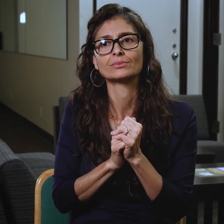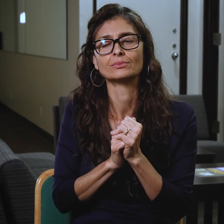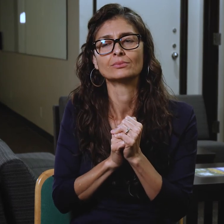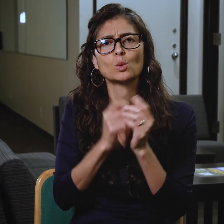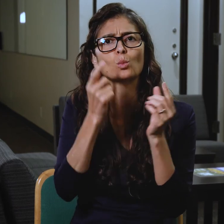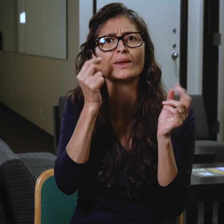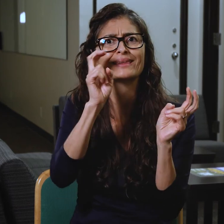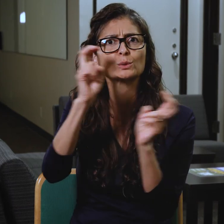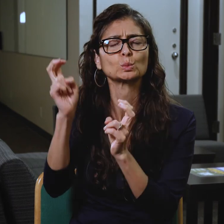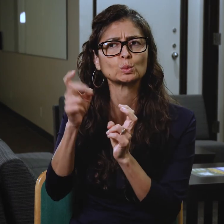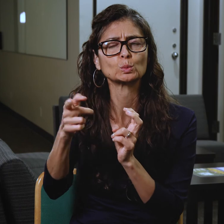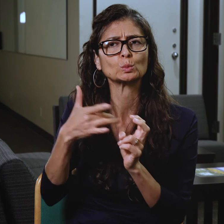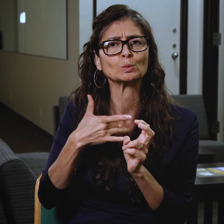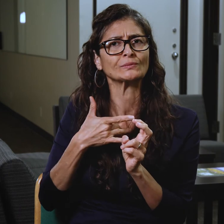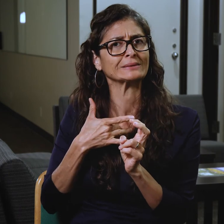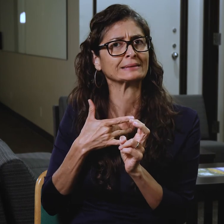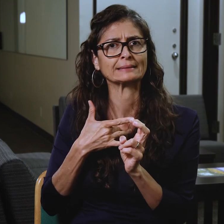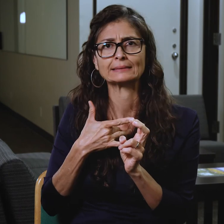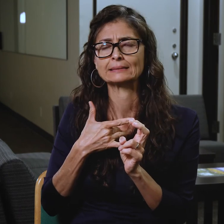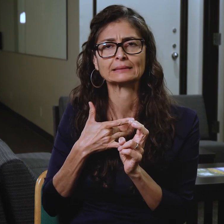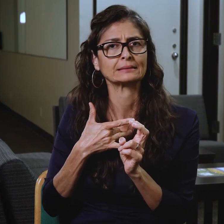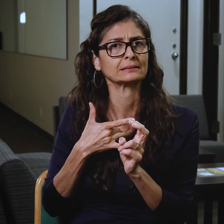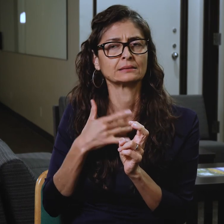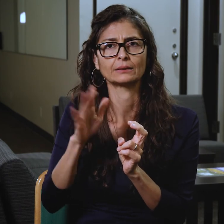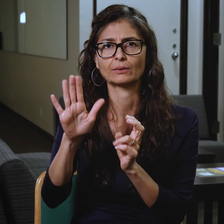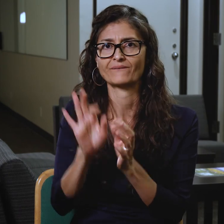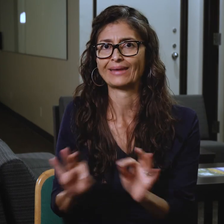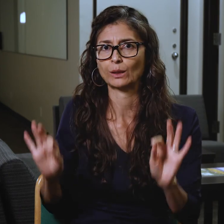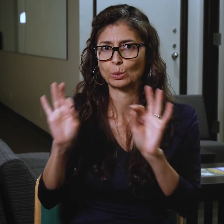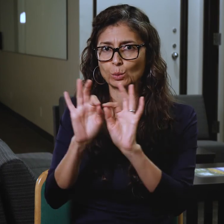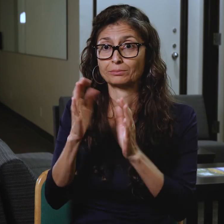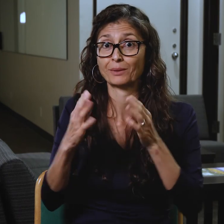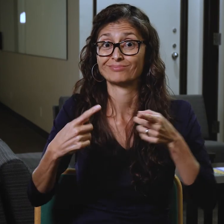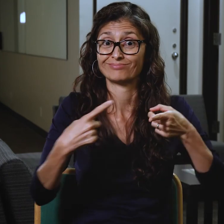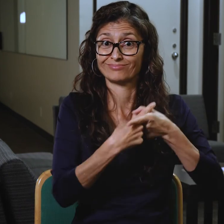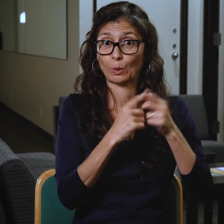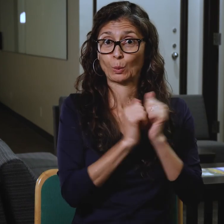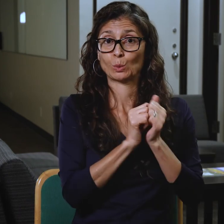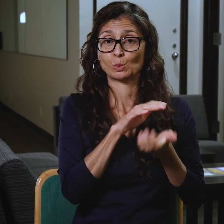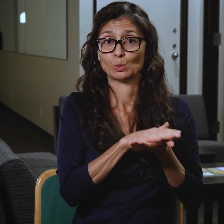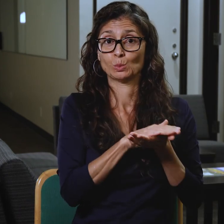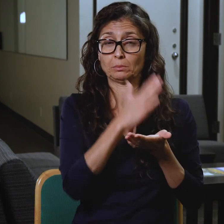What language is used in the home? What kind of values do the families have that may be in conflict with the school's?